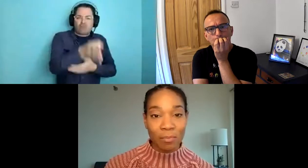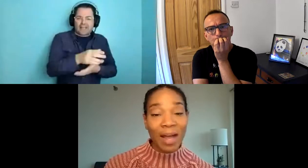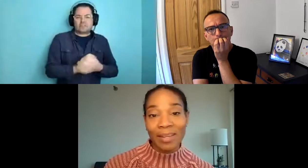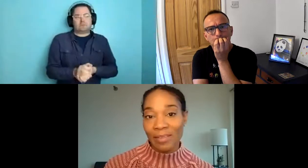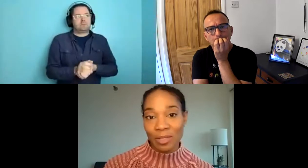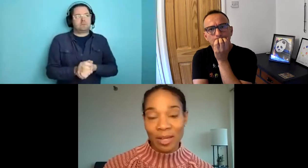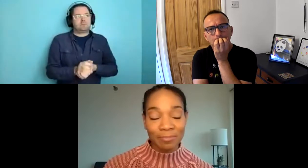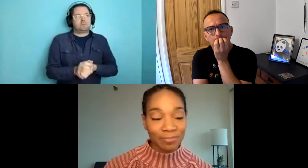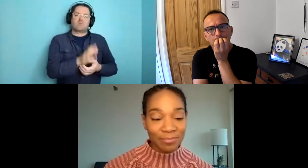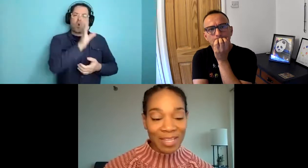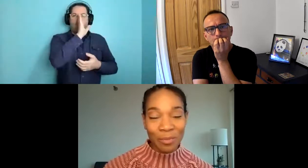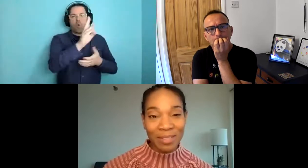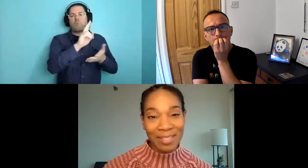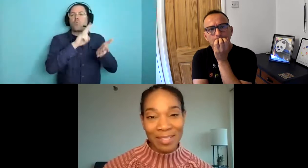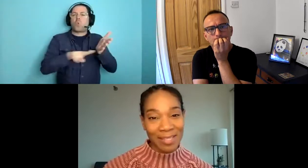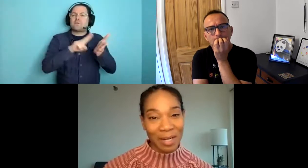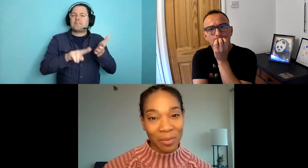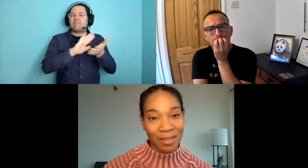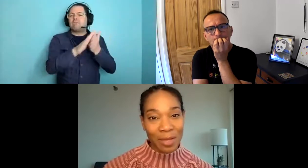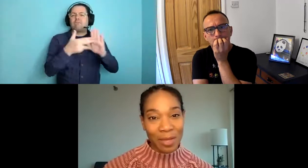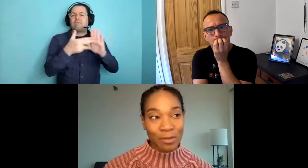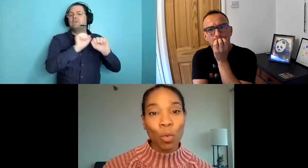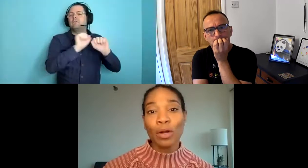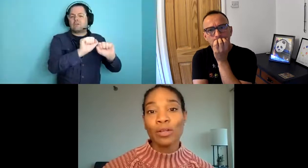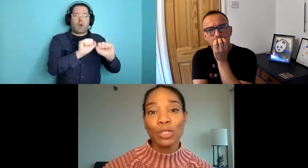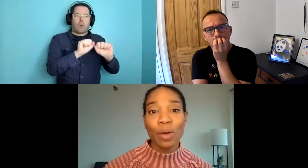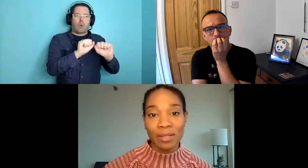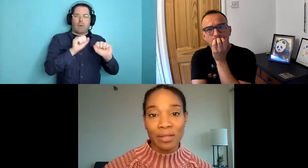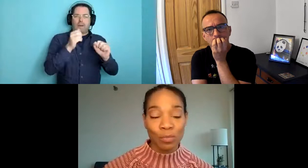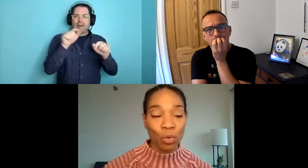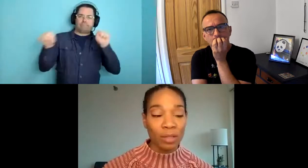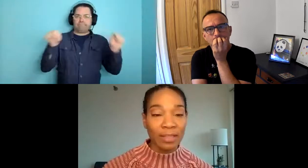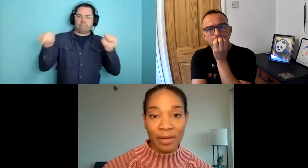wanted to create a resource that did that, so over my